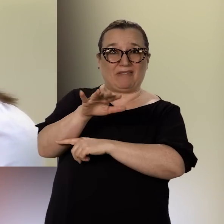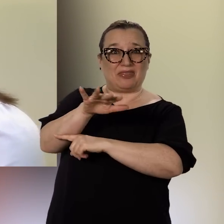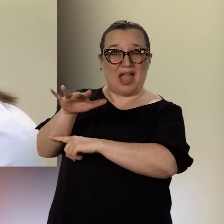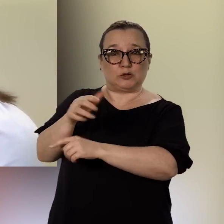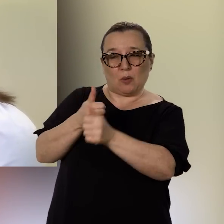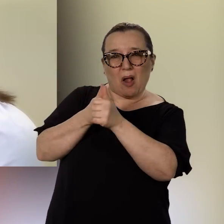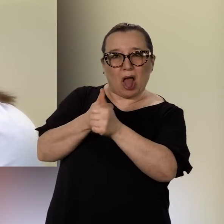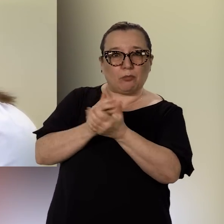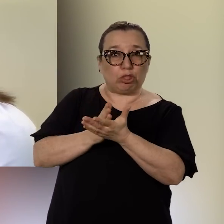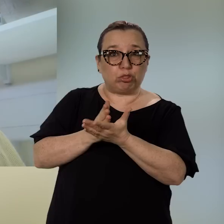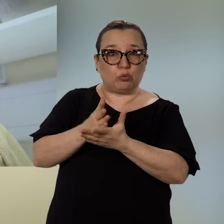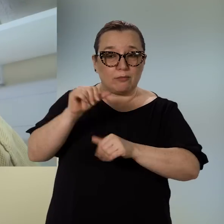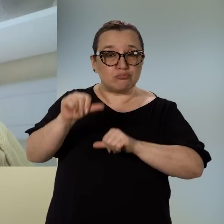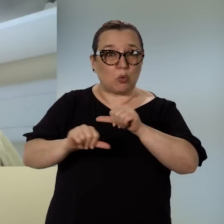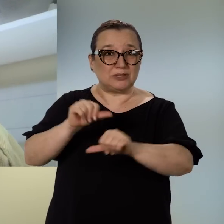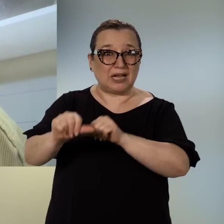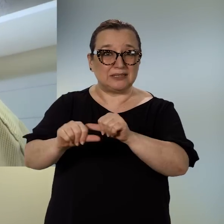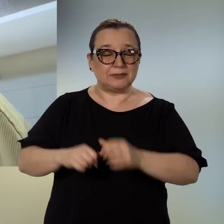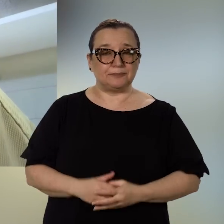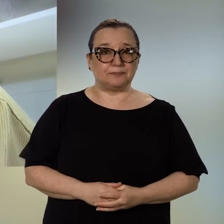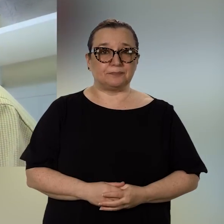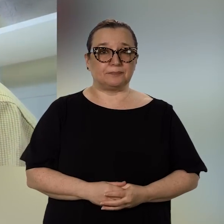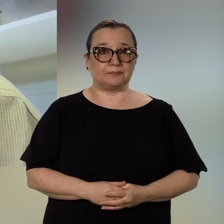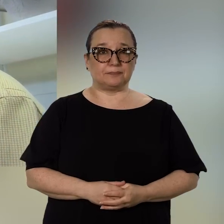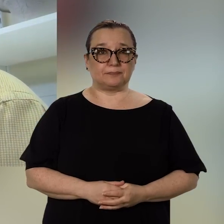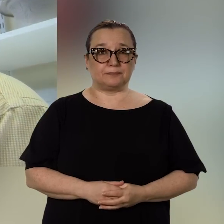are very different and it's going to take a long time